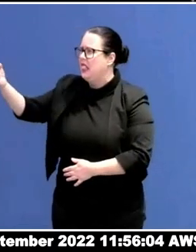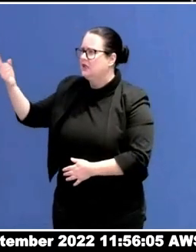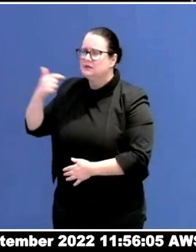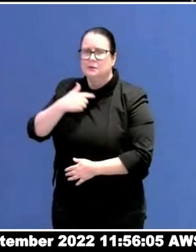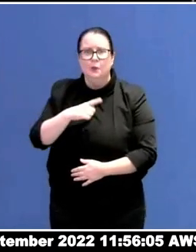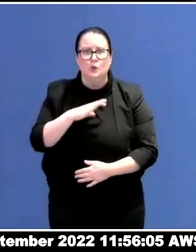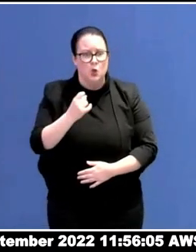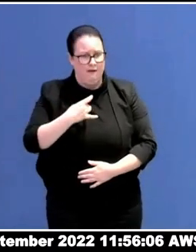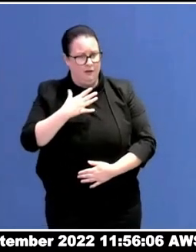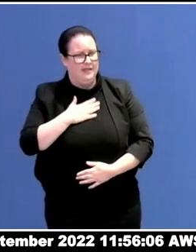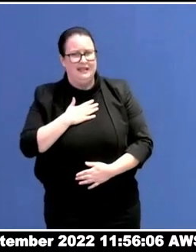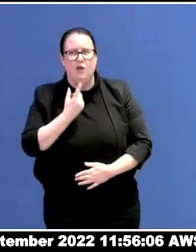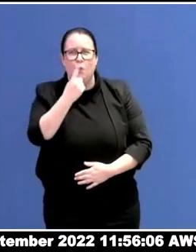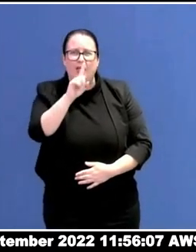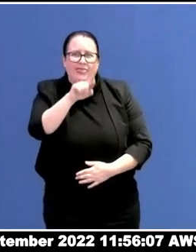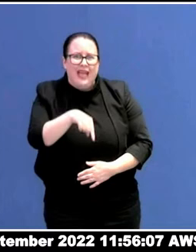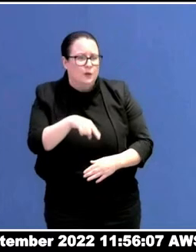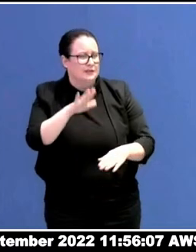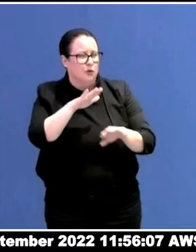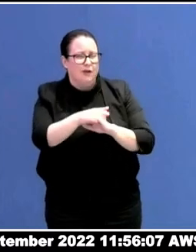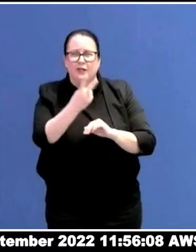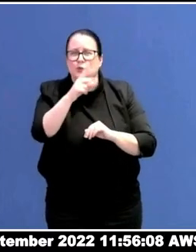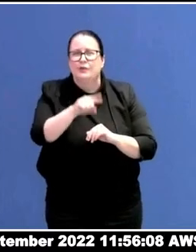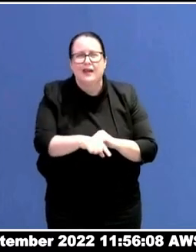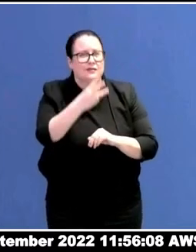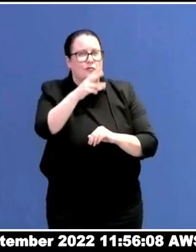Not only across the country, but in Western Australia, our brothers and sisters need